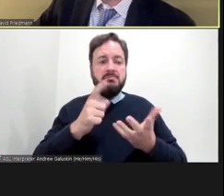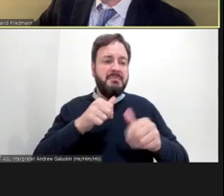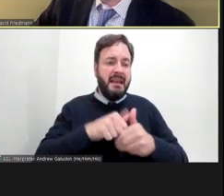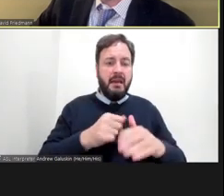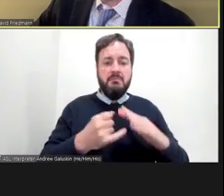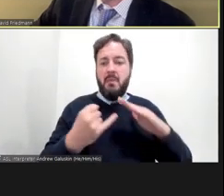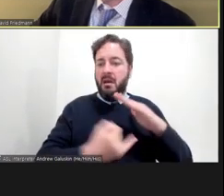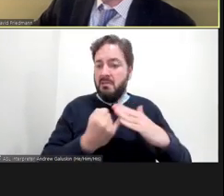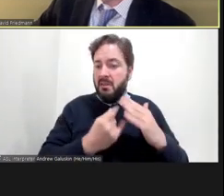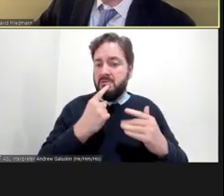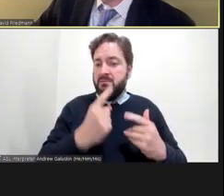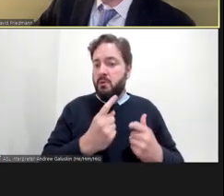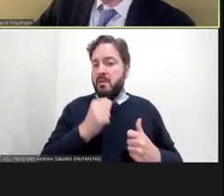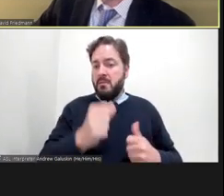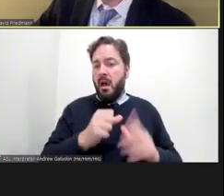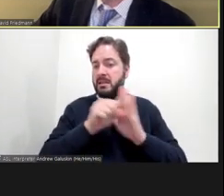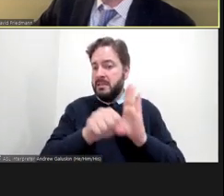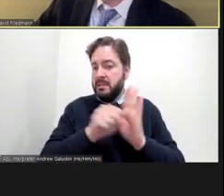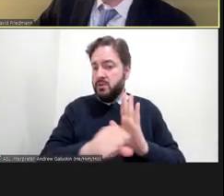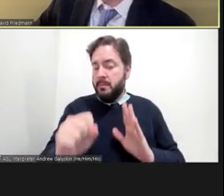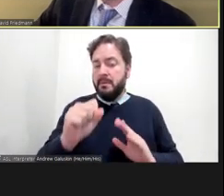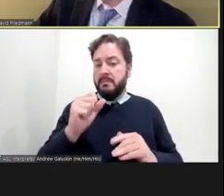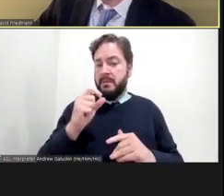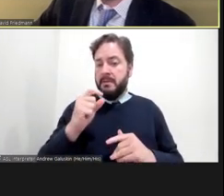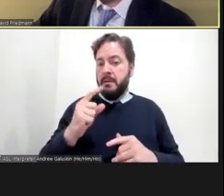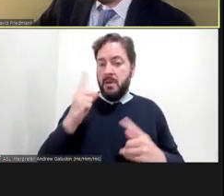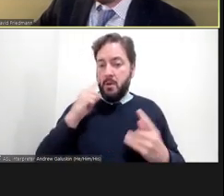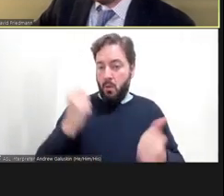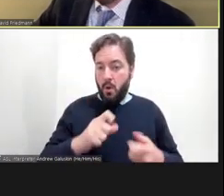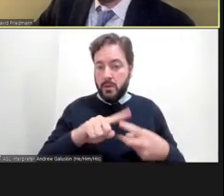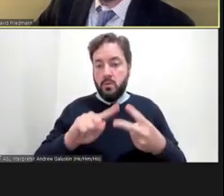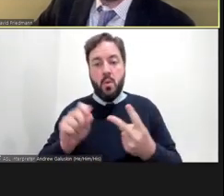as part of a non-syndromic hearing loss, or it can also be seen as part of a syndrome.